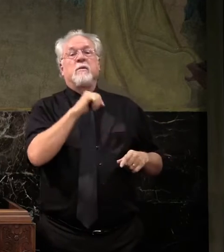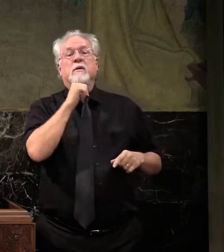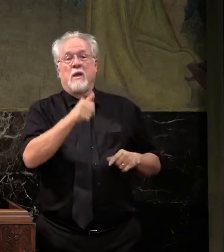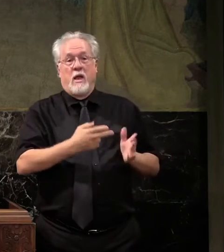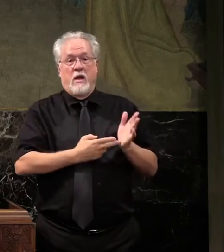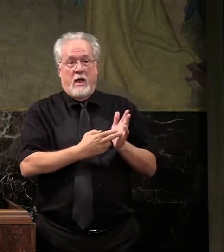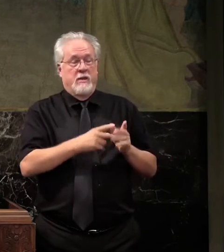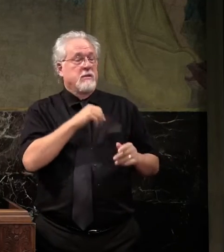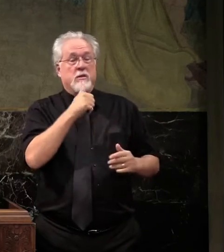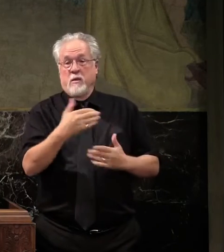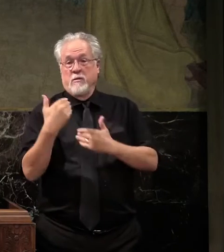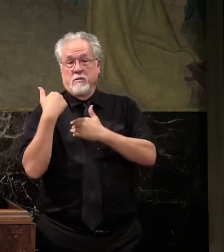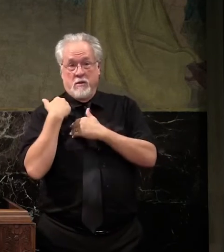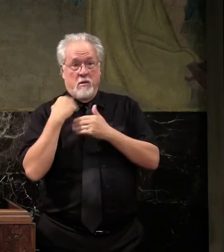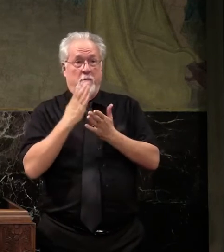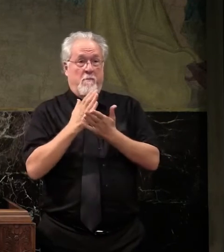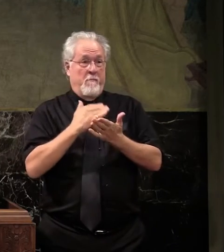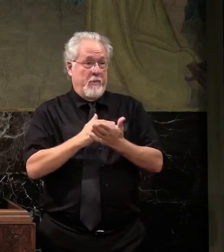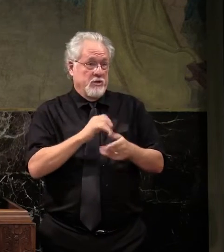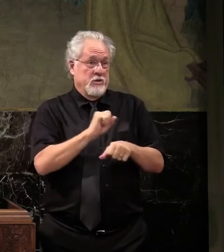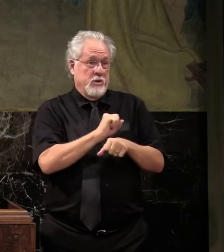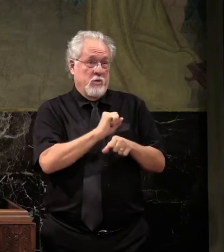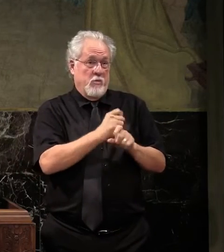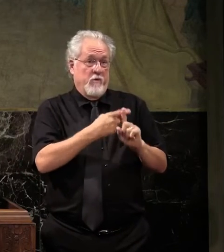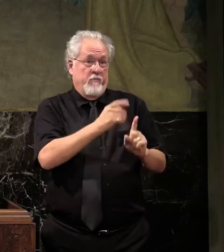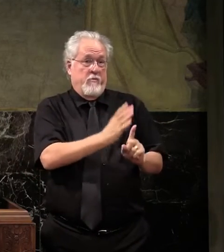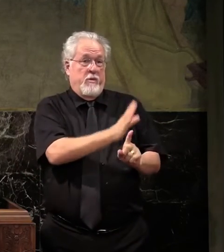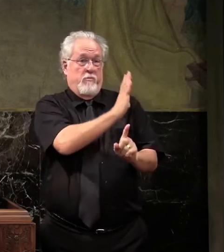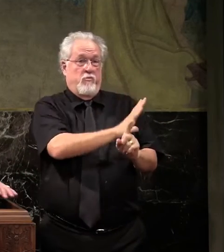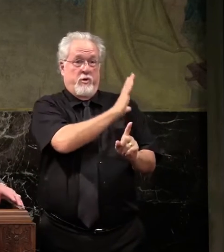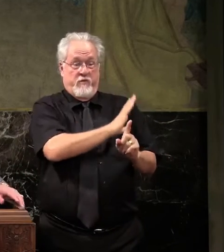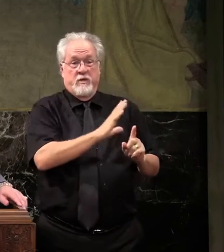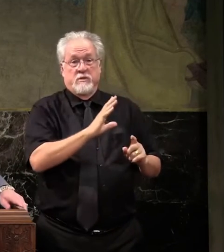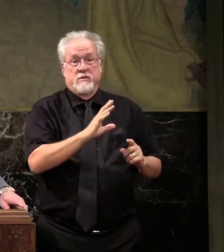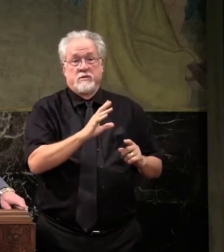irresponsible budgeting practices of the previous administration. The budget